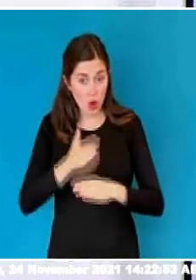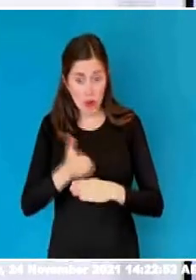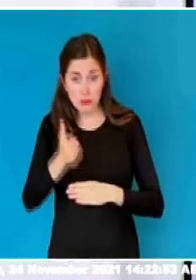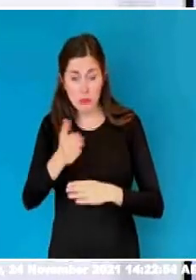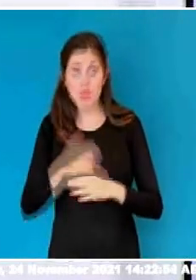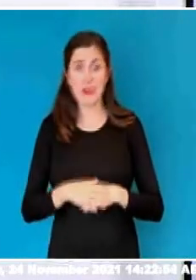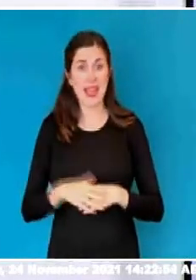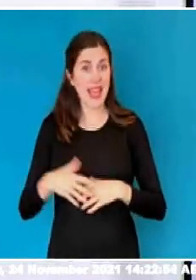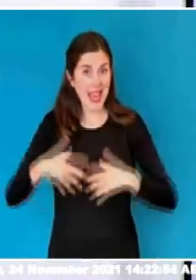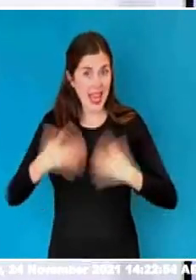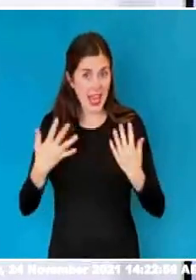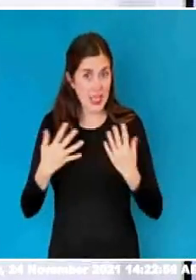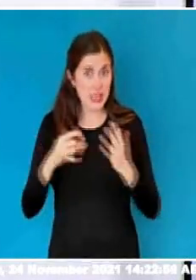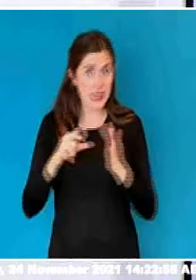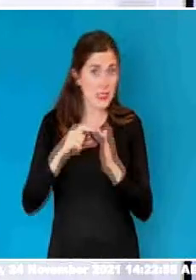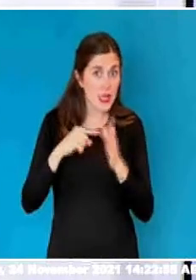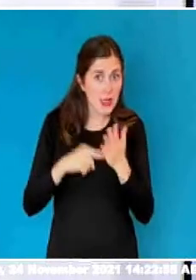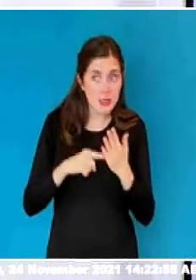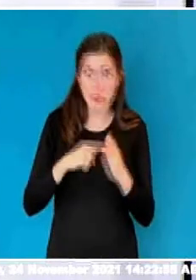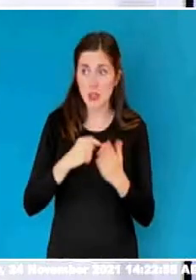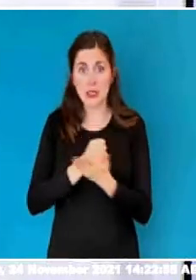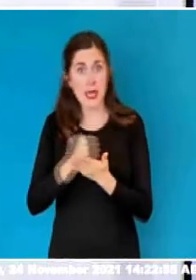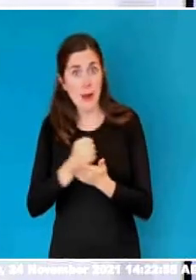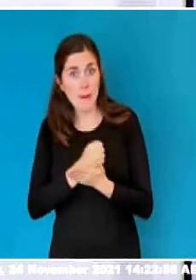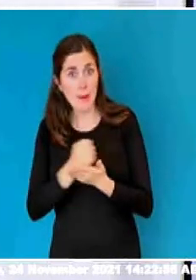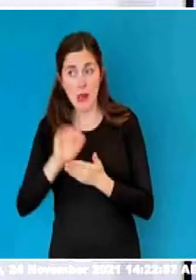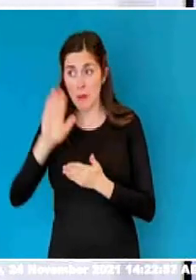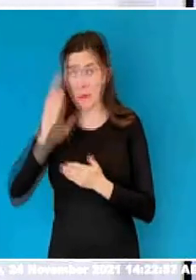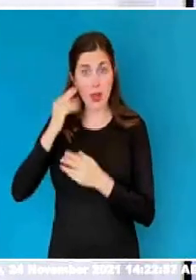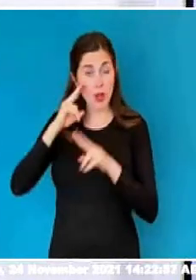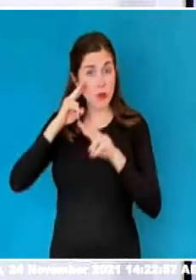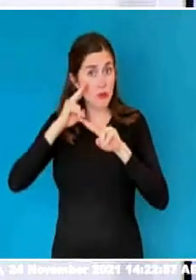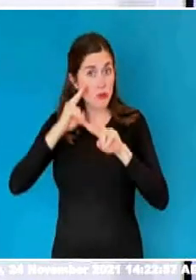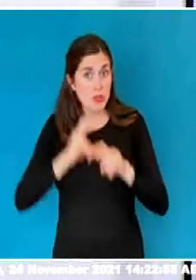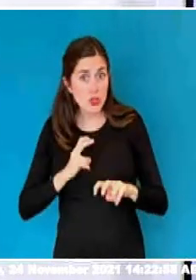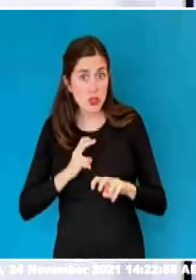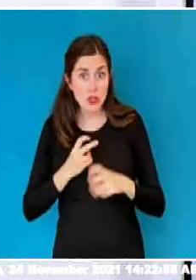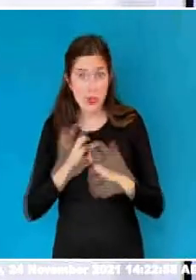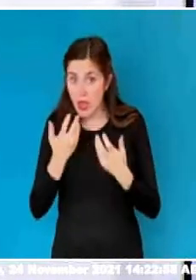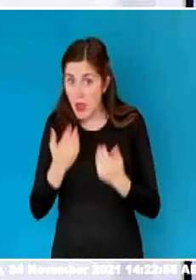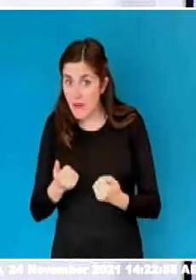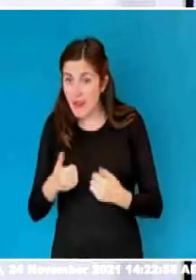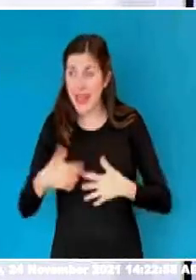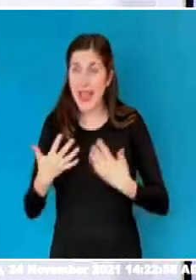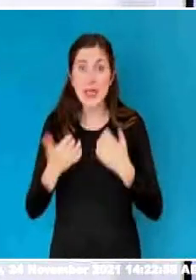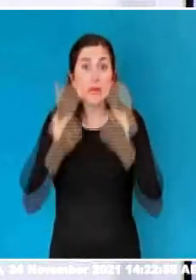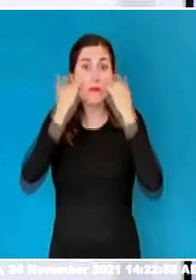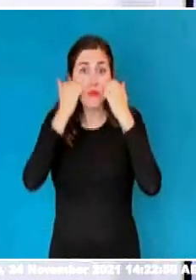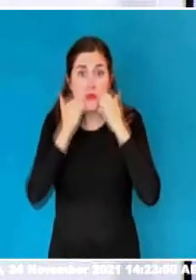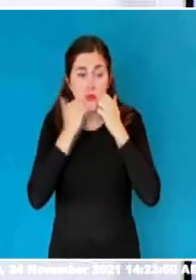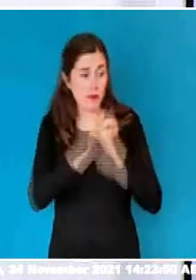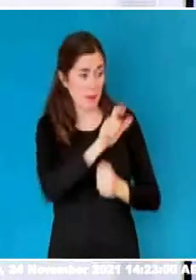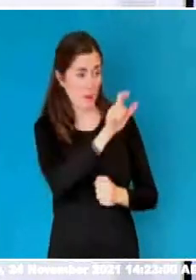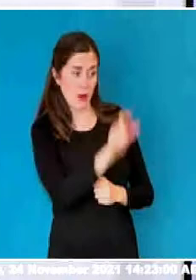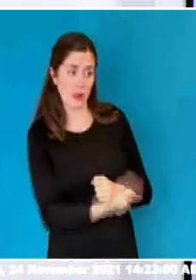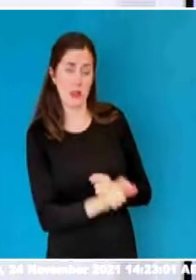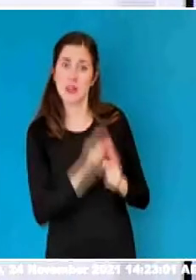undertaken any research that indicate that a person with a disability creates a